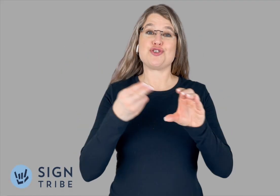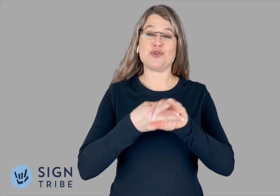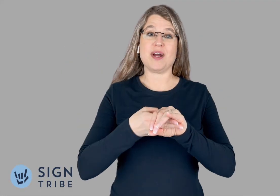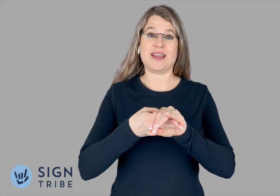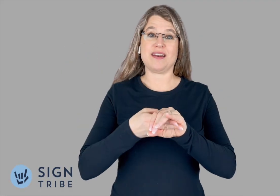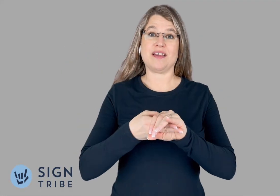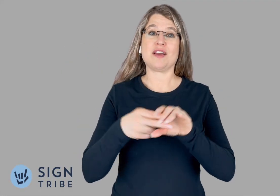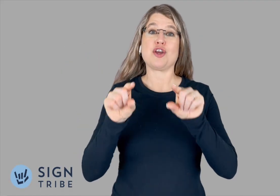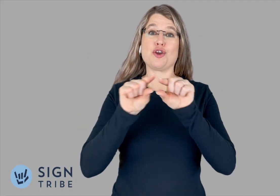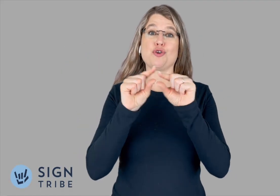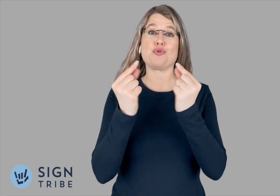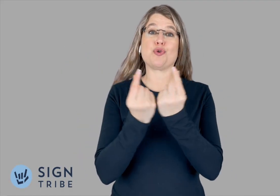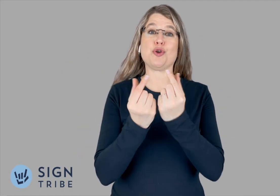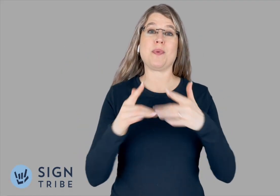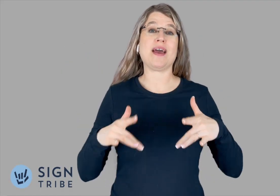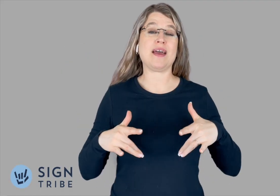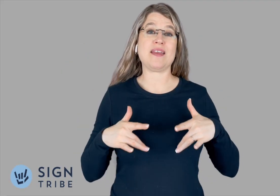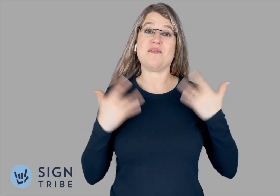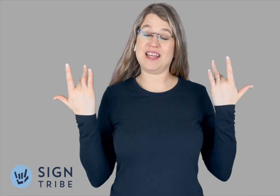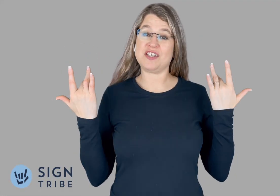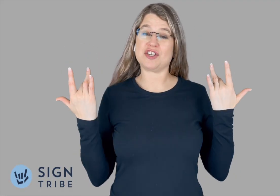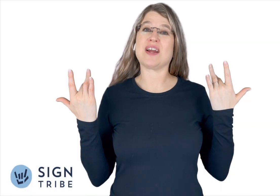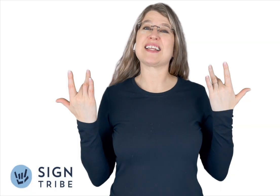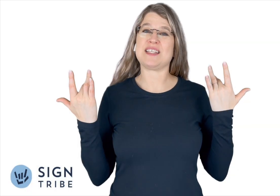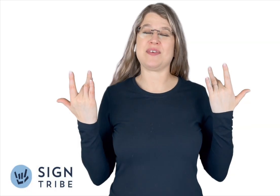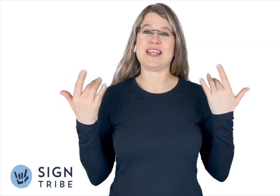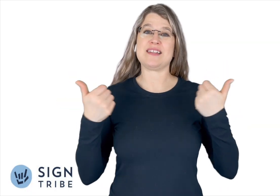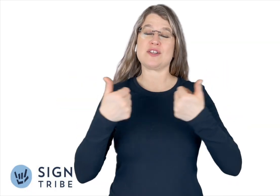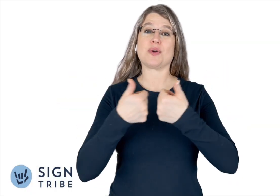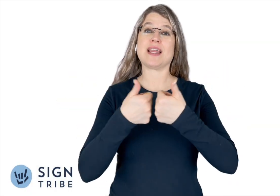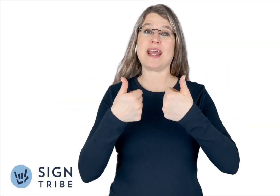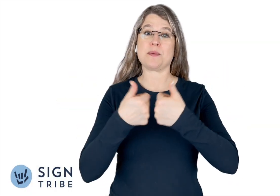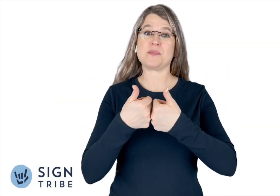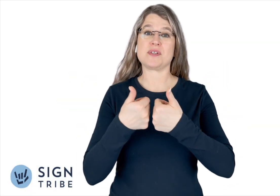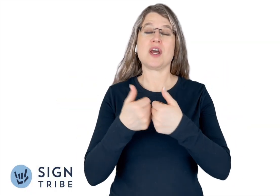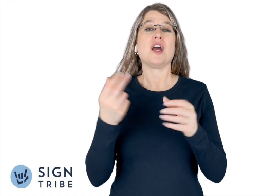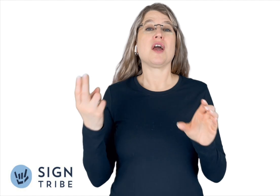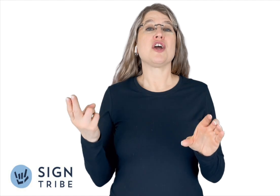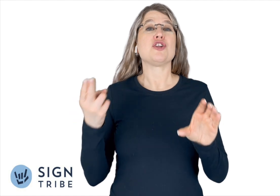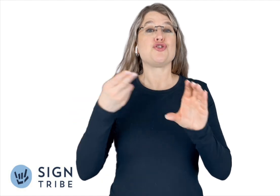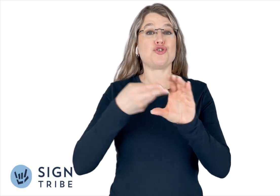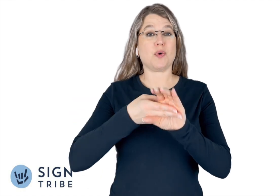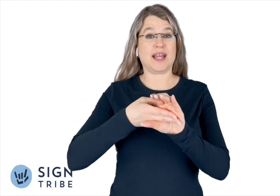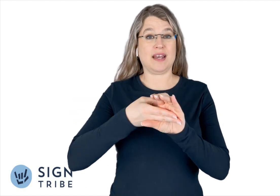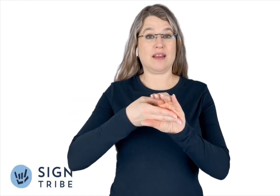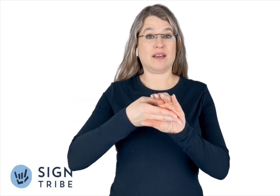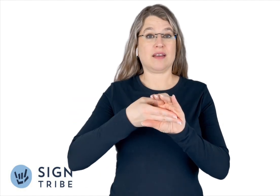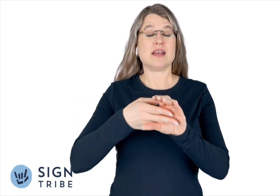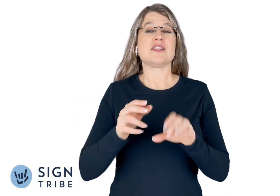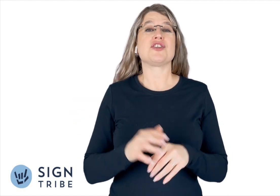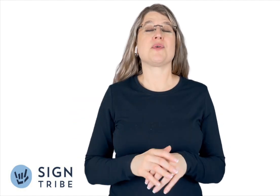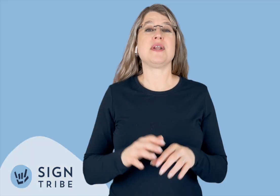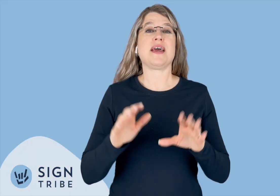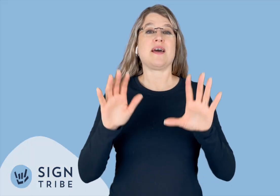Join group events or activities or games. Join. So you're going to have